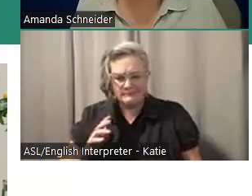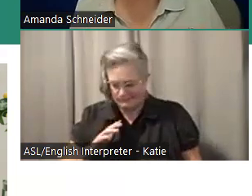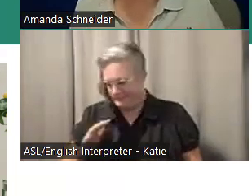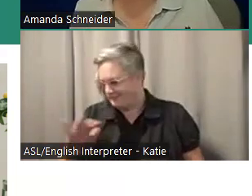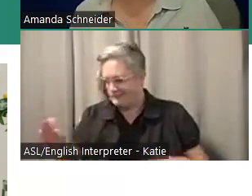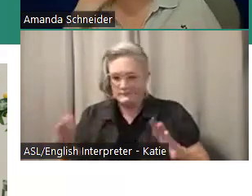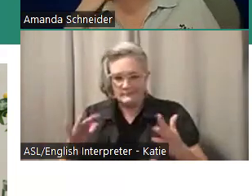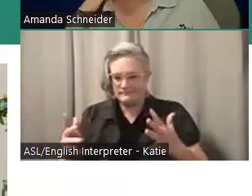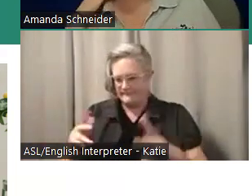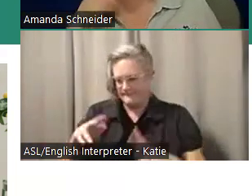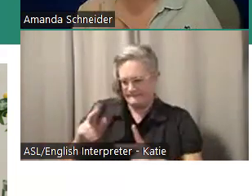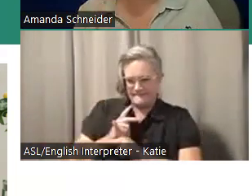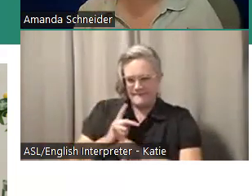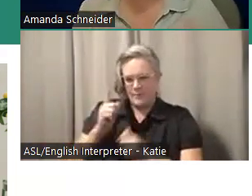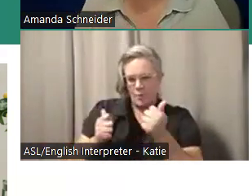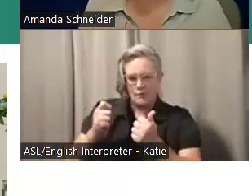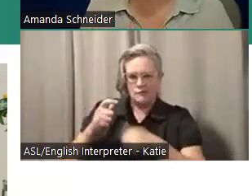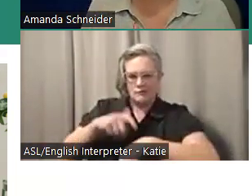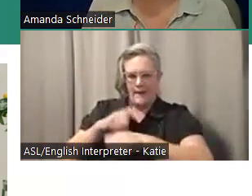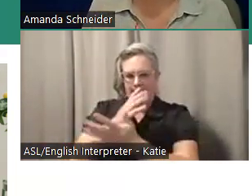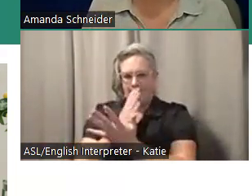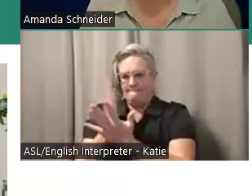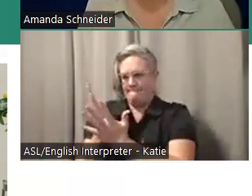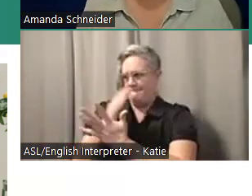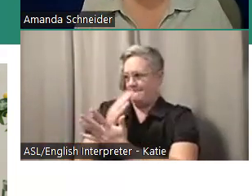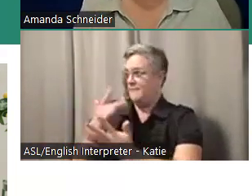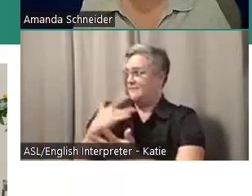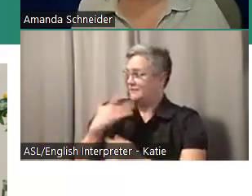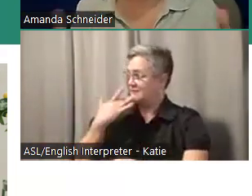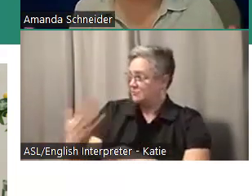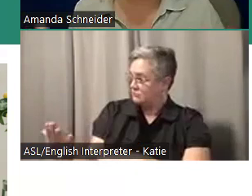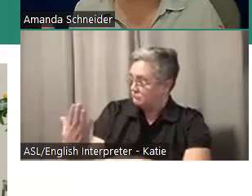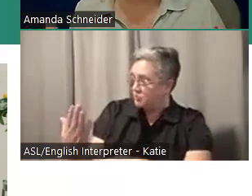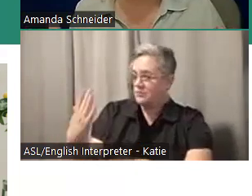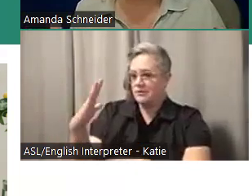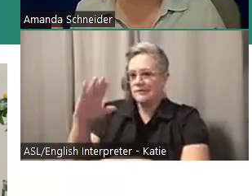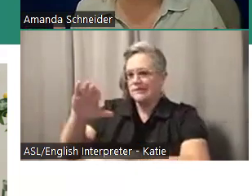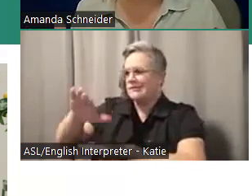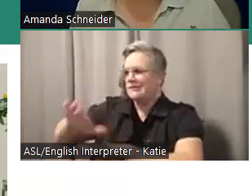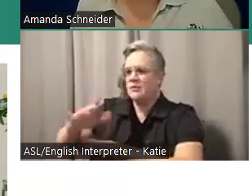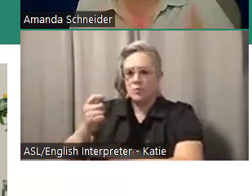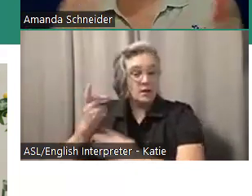Prioritize what time of the day works well for them to have some focus. Um, and maybe it's just 5 minutes?